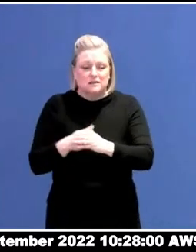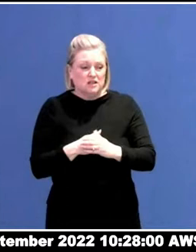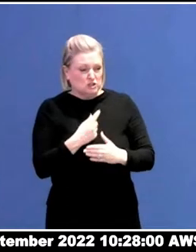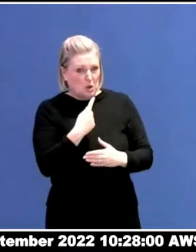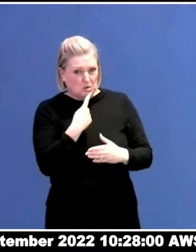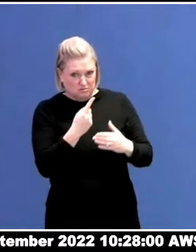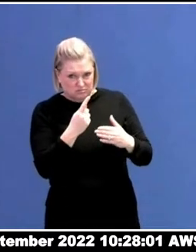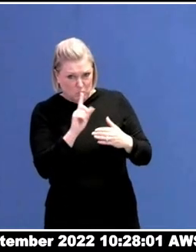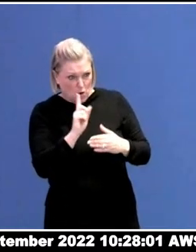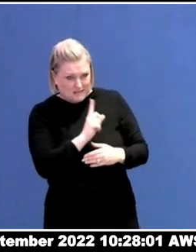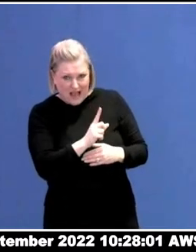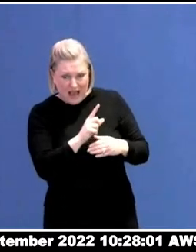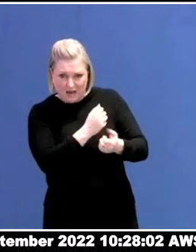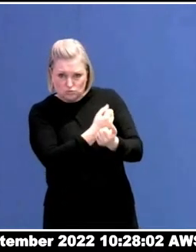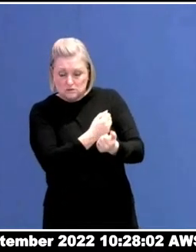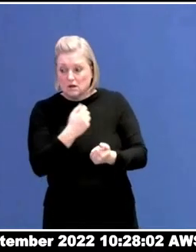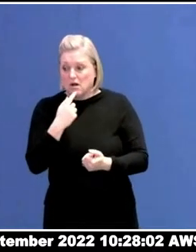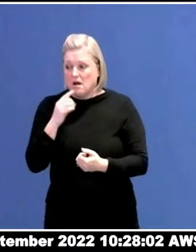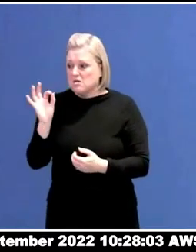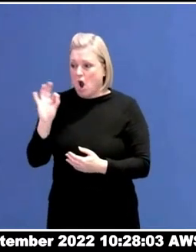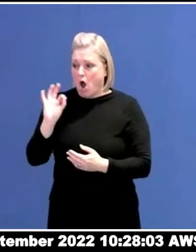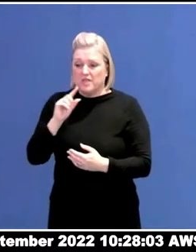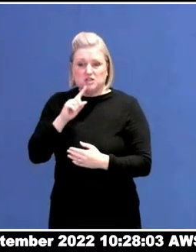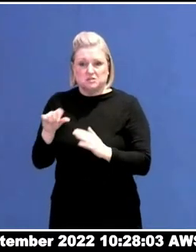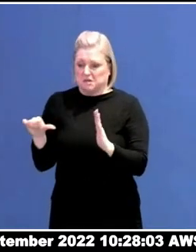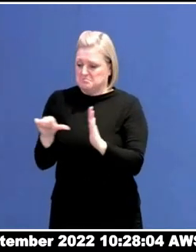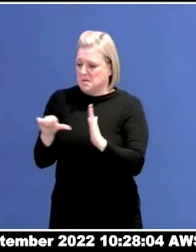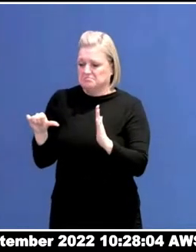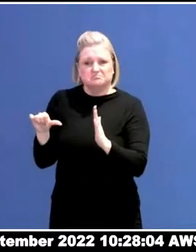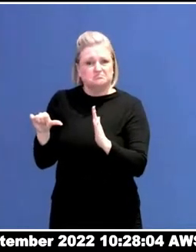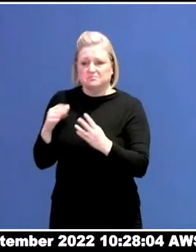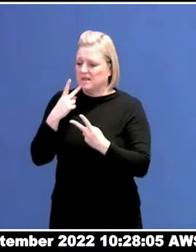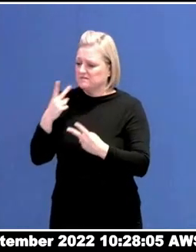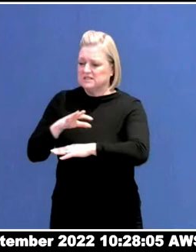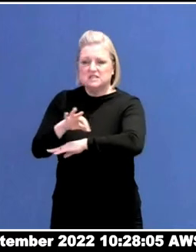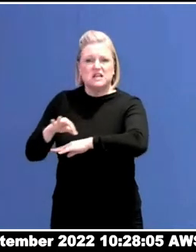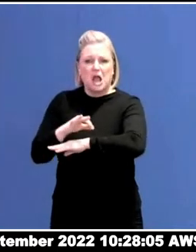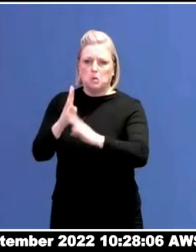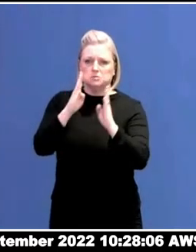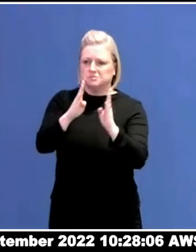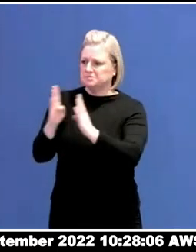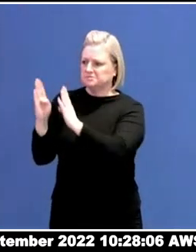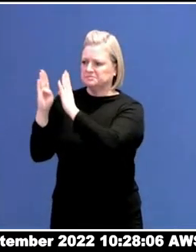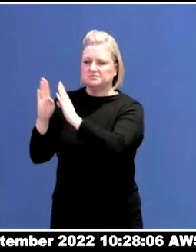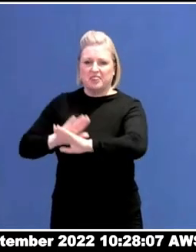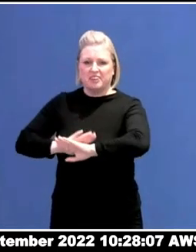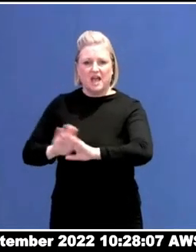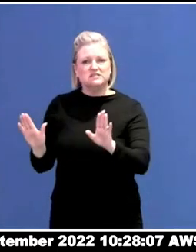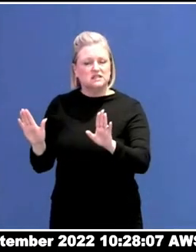Just virtually that the only times that would be available would be the normal days that one would visit.